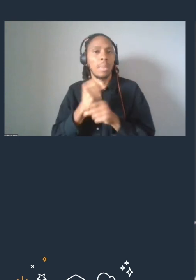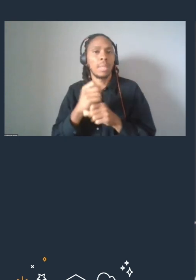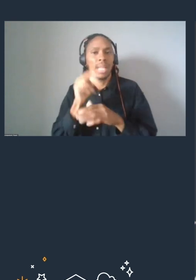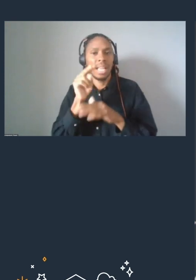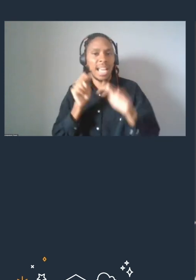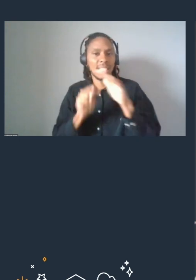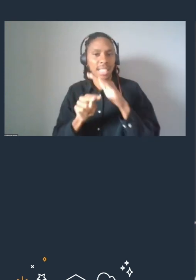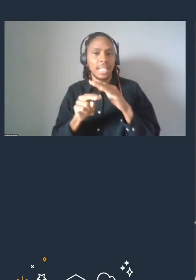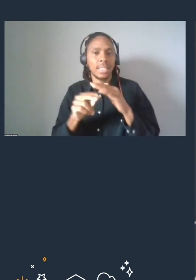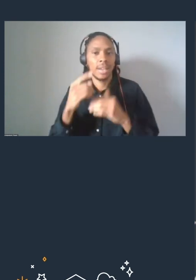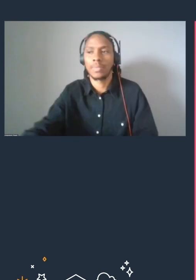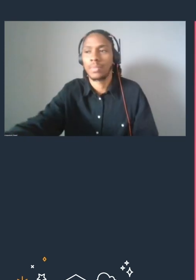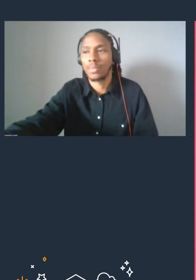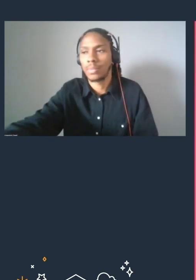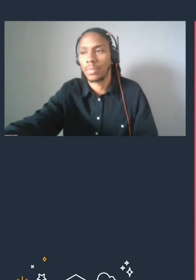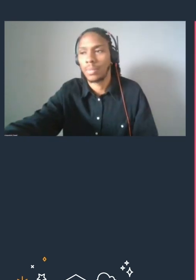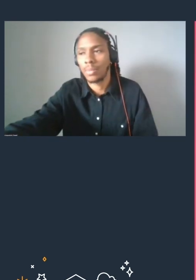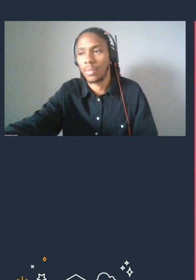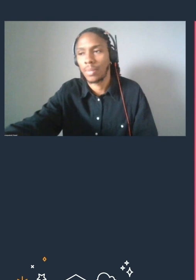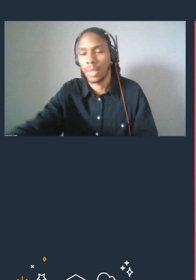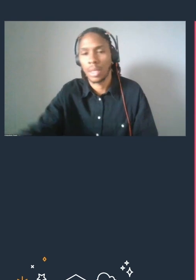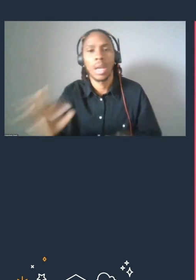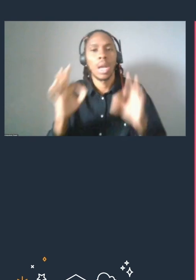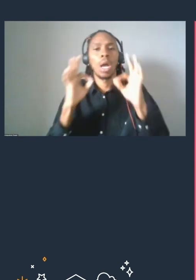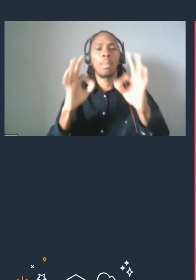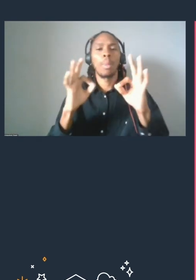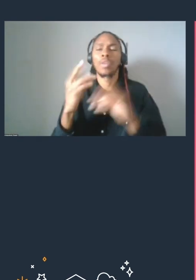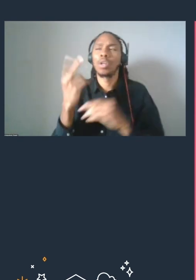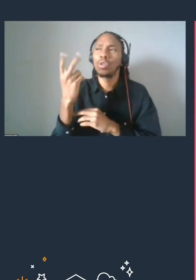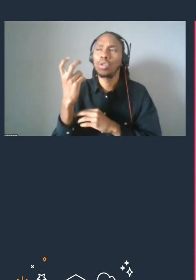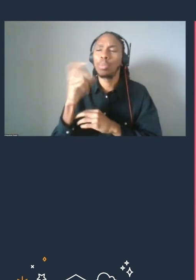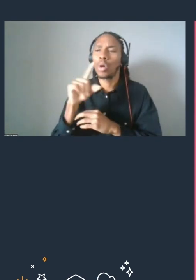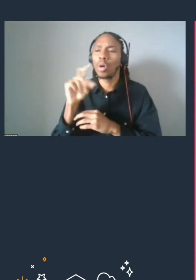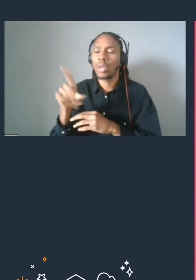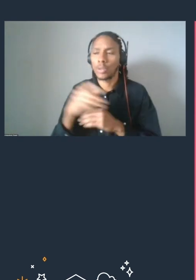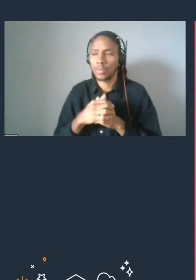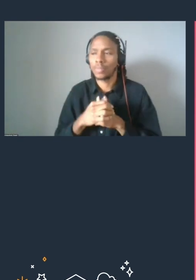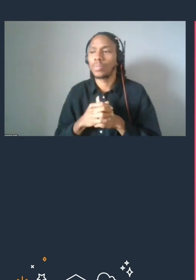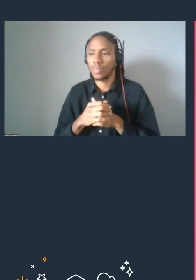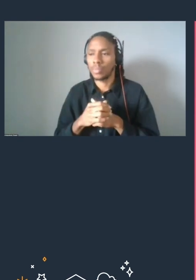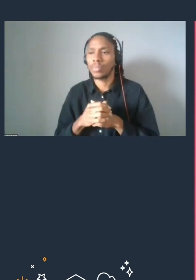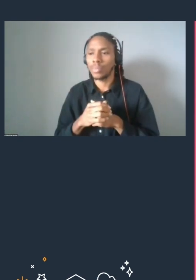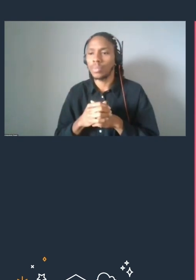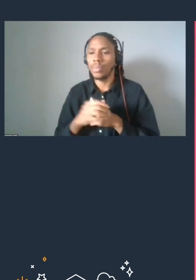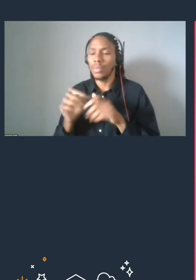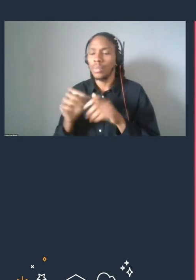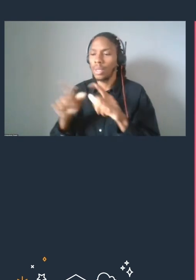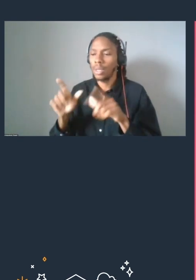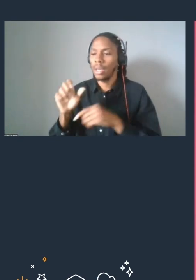on their media files. So two more questions, the launch of S3 Glacier Instant Retrieval,